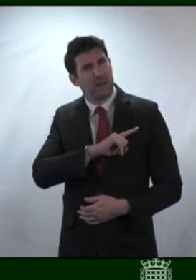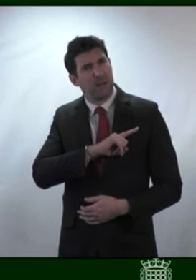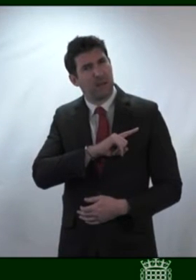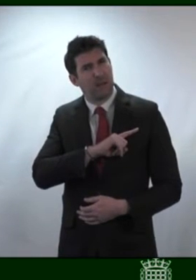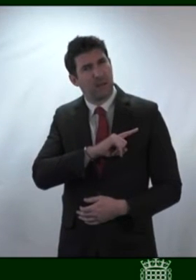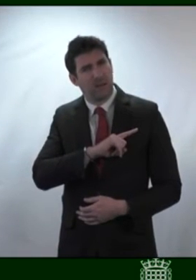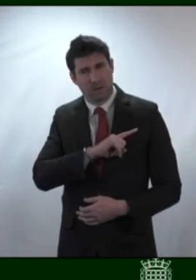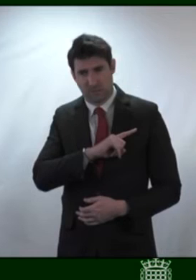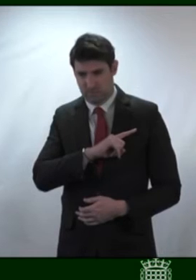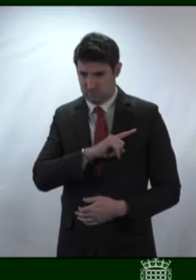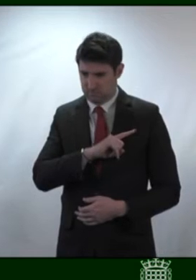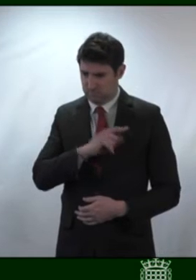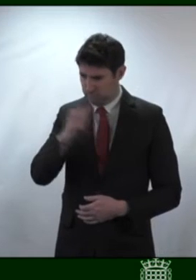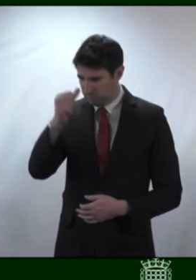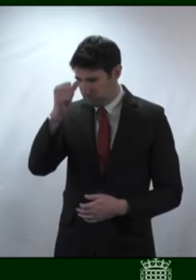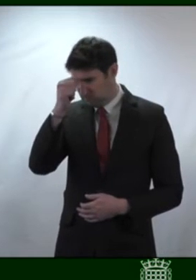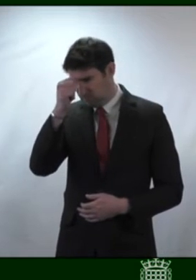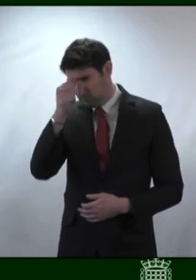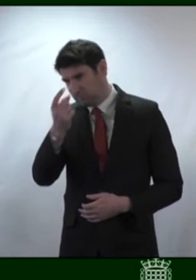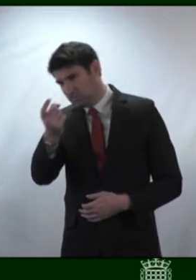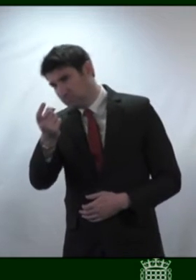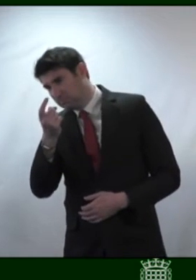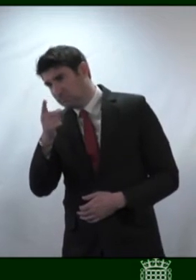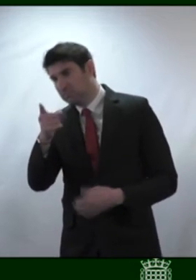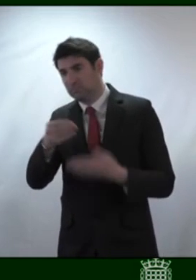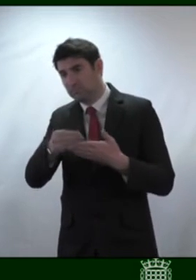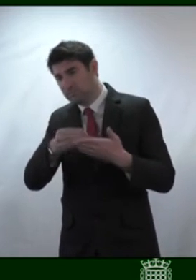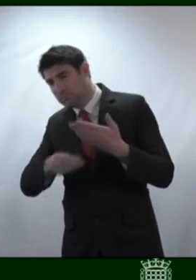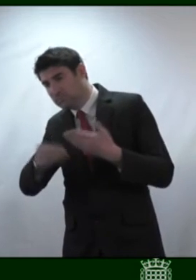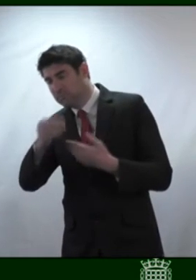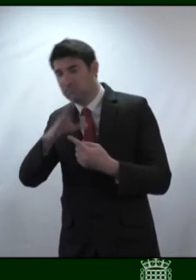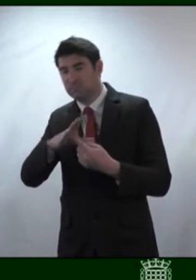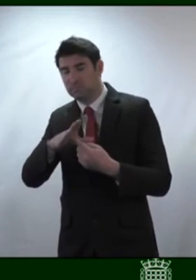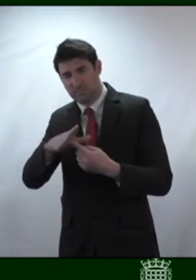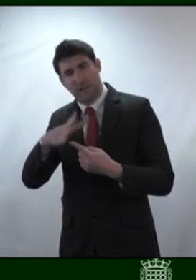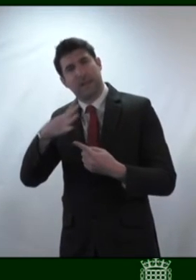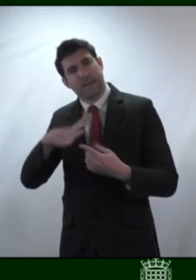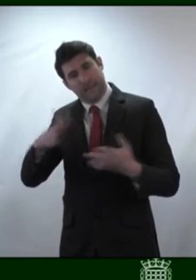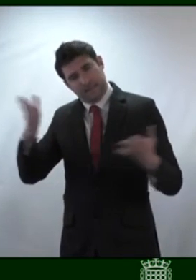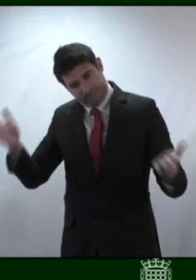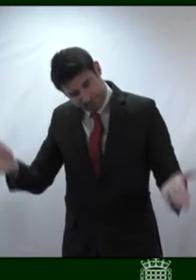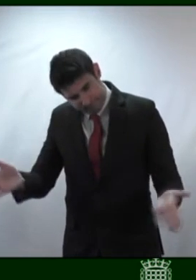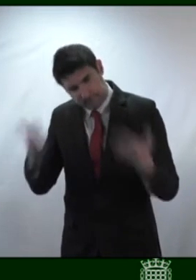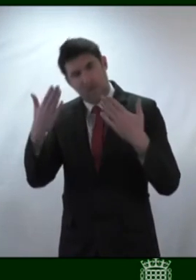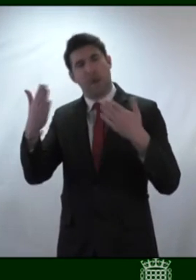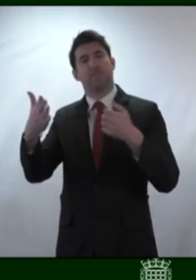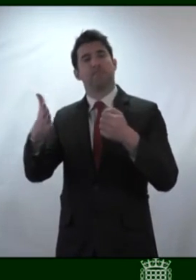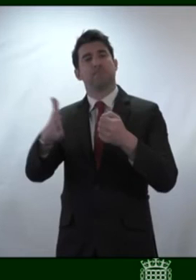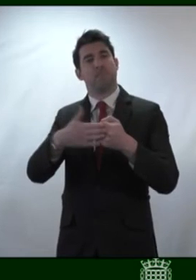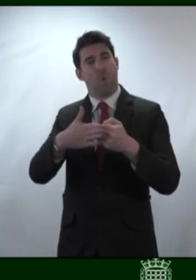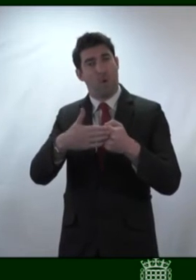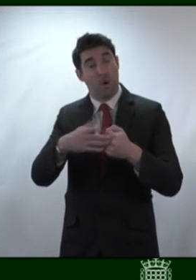does he agree that it is time to put the pedal to the floor, get the low and zero-emission bus